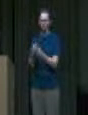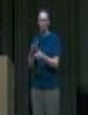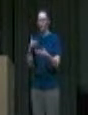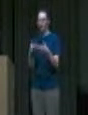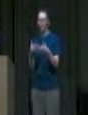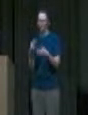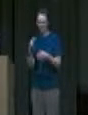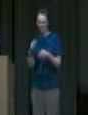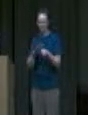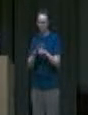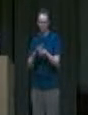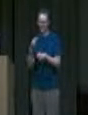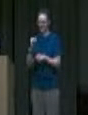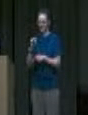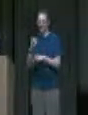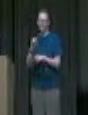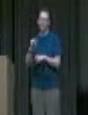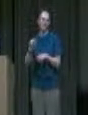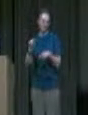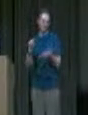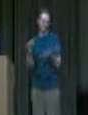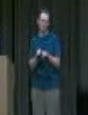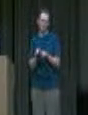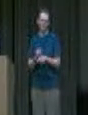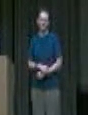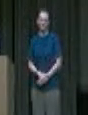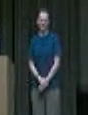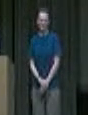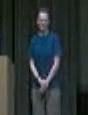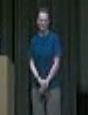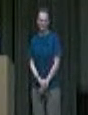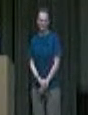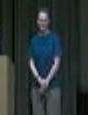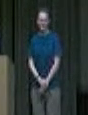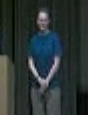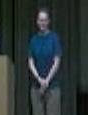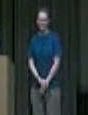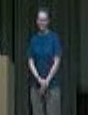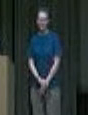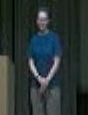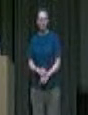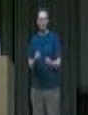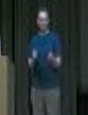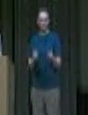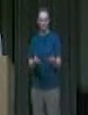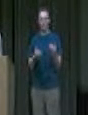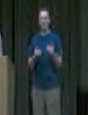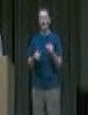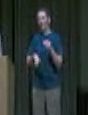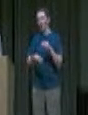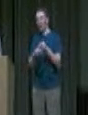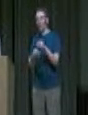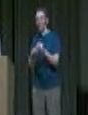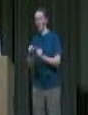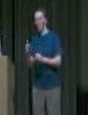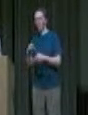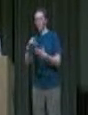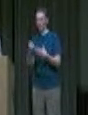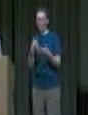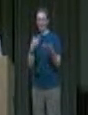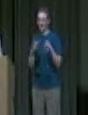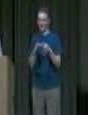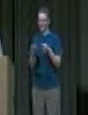well all right those additional projects that I mentioned so the settlement placement area the